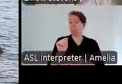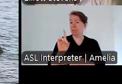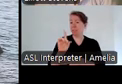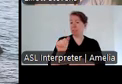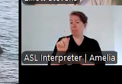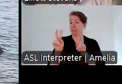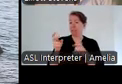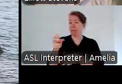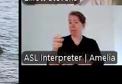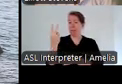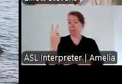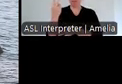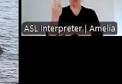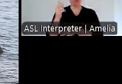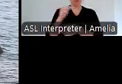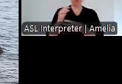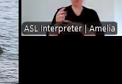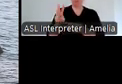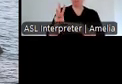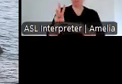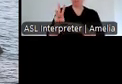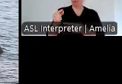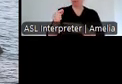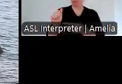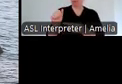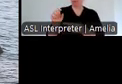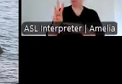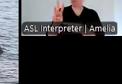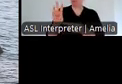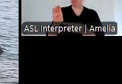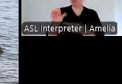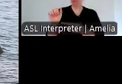Um, then what I have us do is we jump a little bit into looking at WCAG.